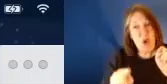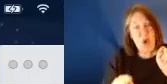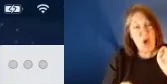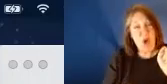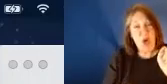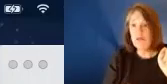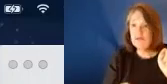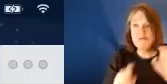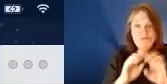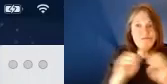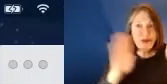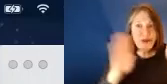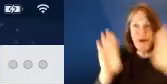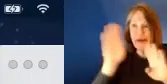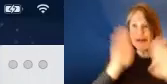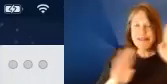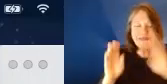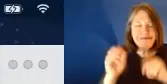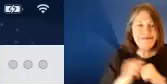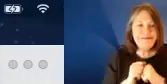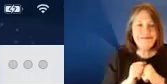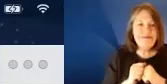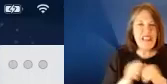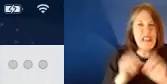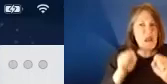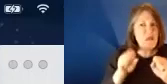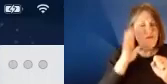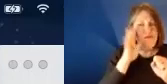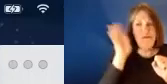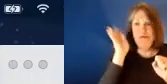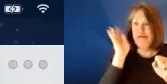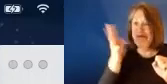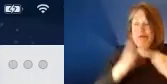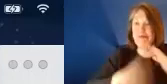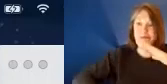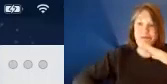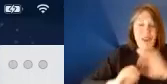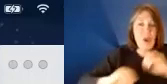06:58:17 Again, there is no limit to what you can add. So we have a lower limit of 10